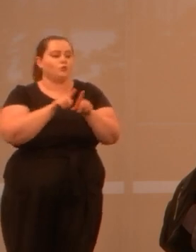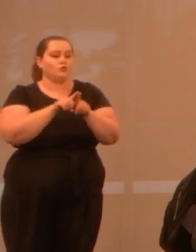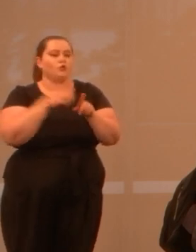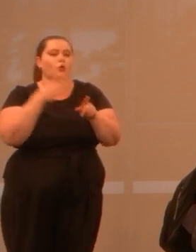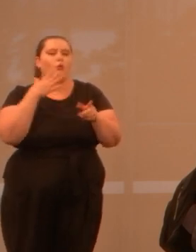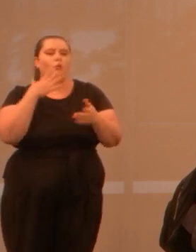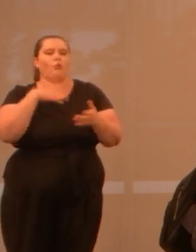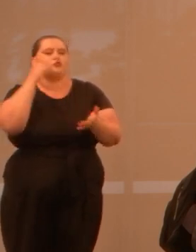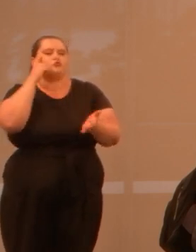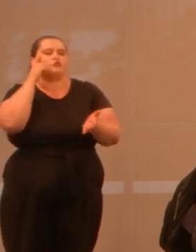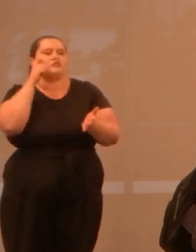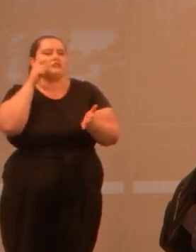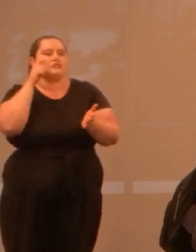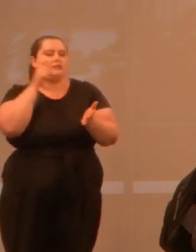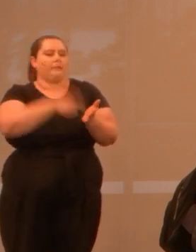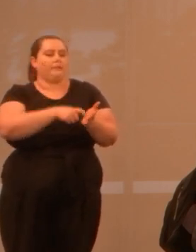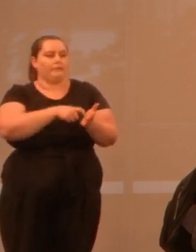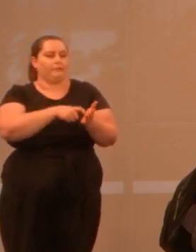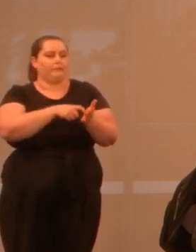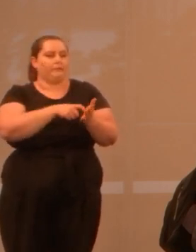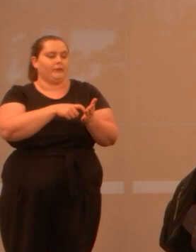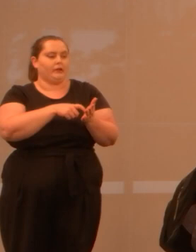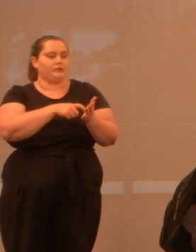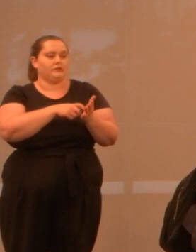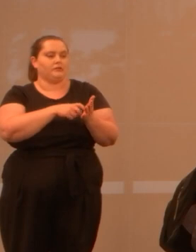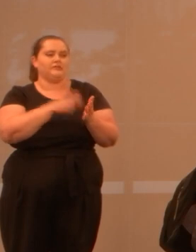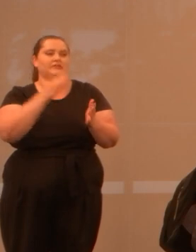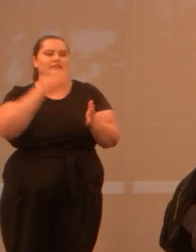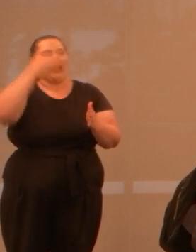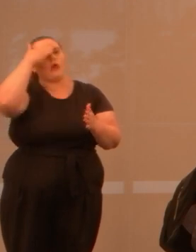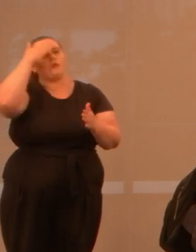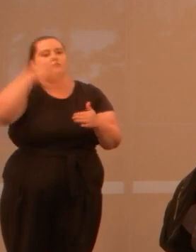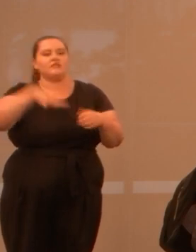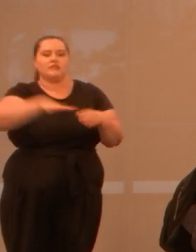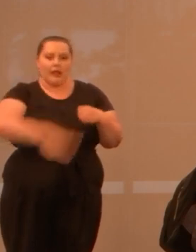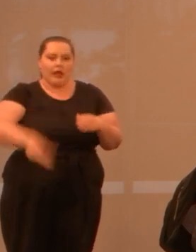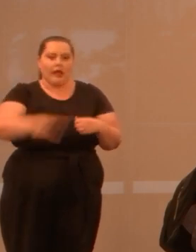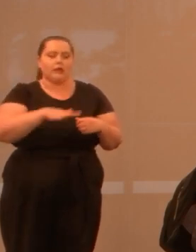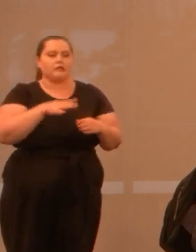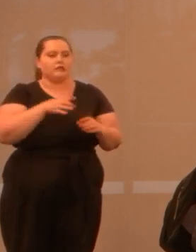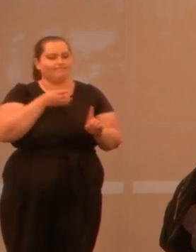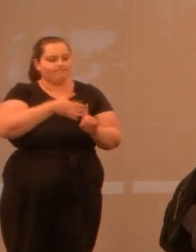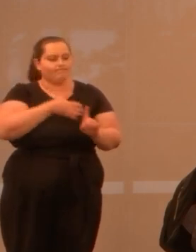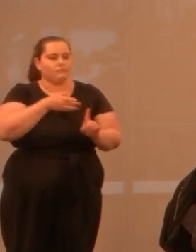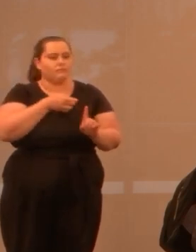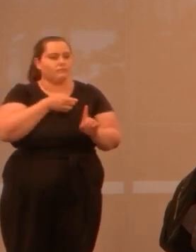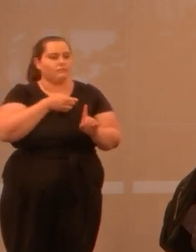the traditional Elders, the land on which we meet, particularly the Whadjuk people